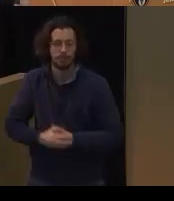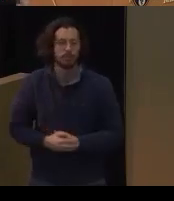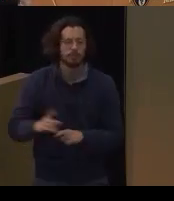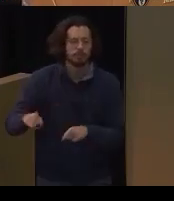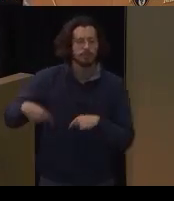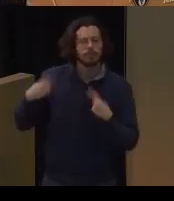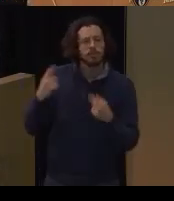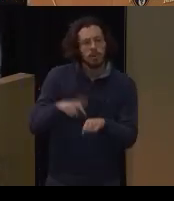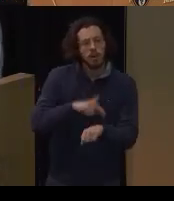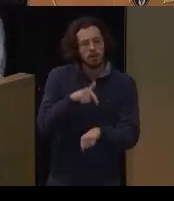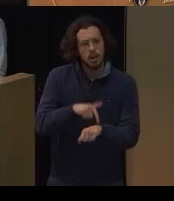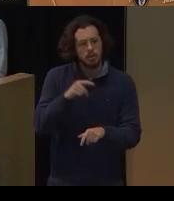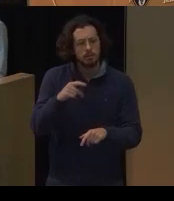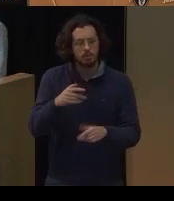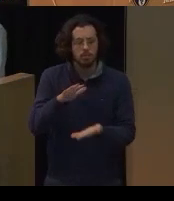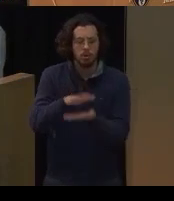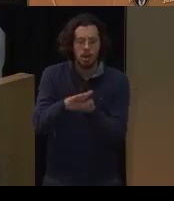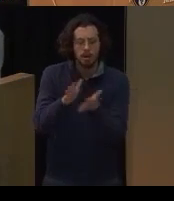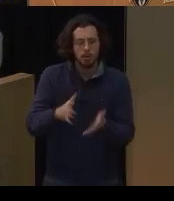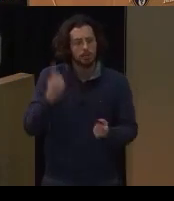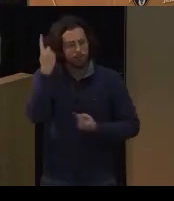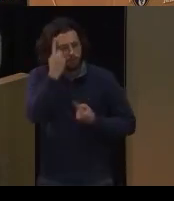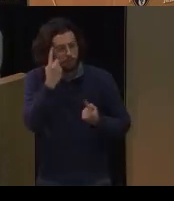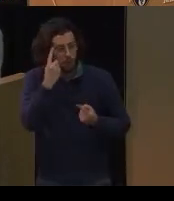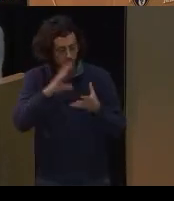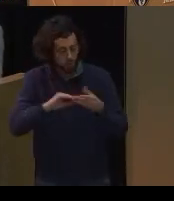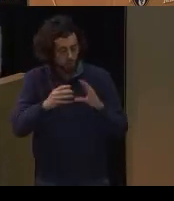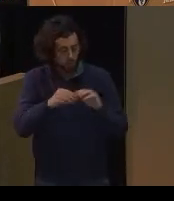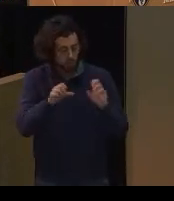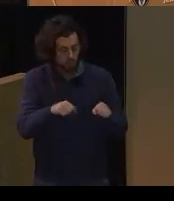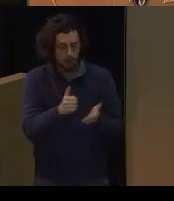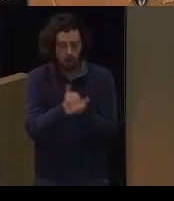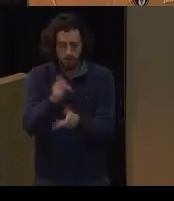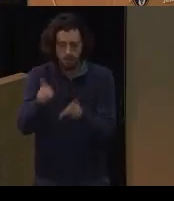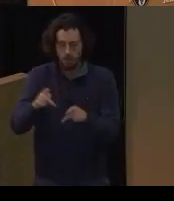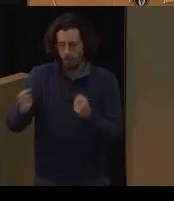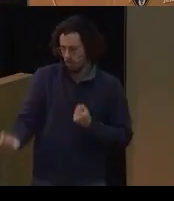of whether stories can help people to understand one another and for an equally long period of time